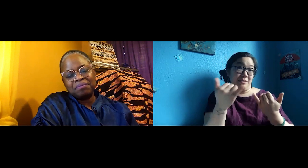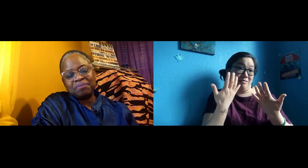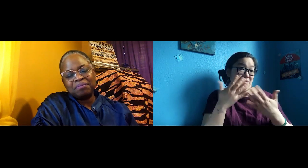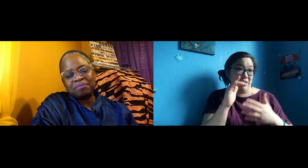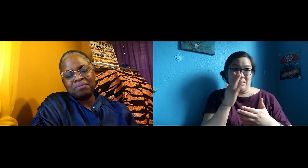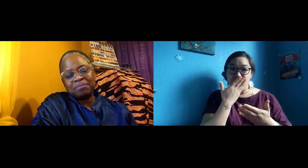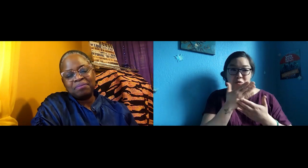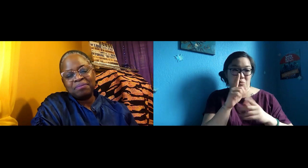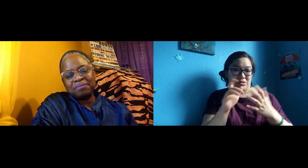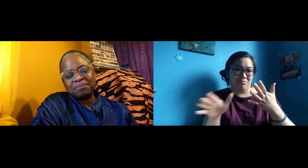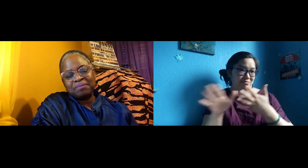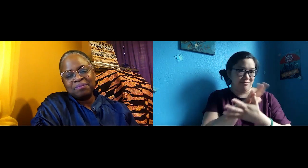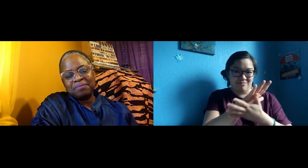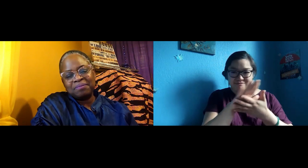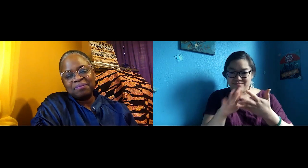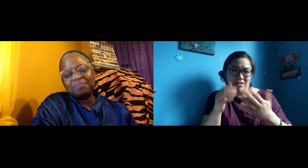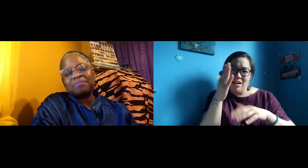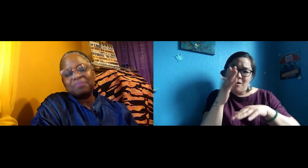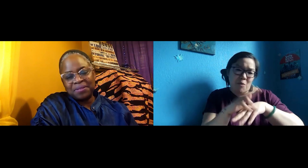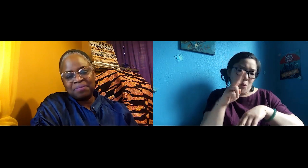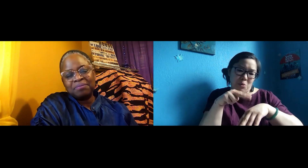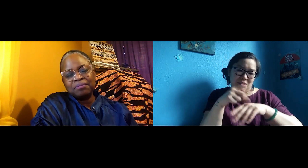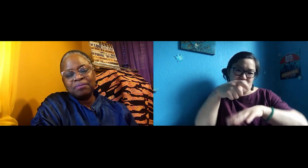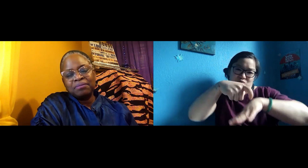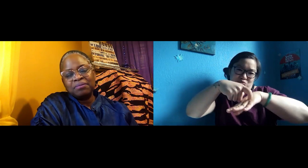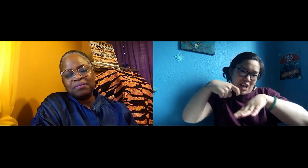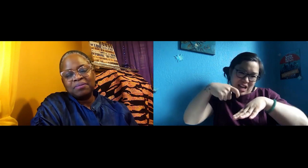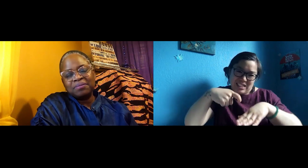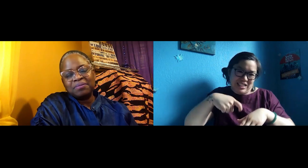So we've had a really great discussion and we've covered all of my questions. Of course